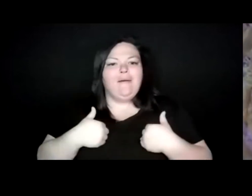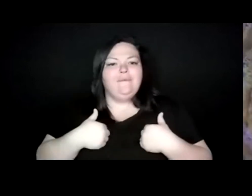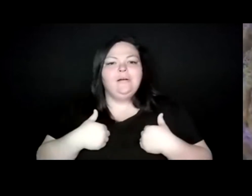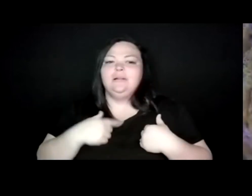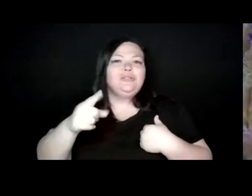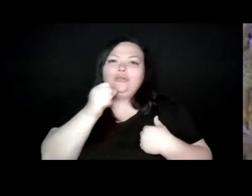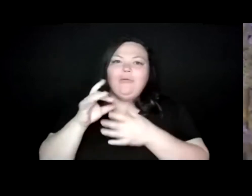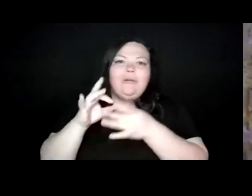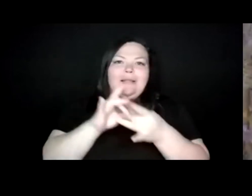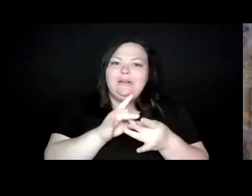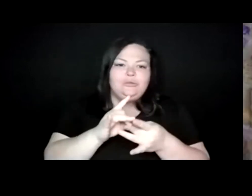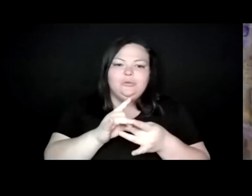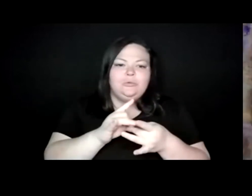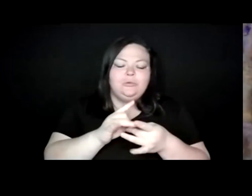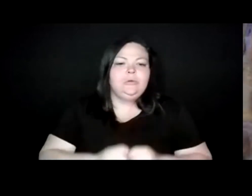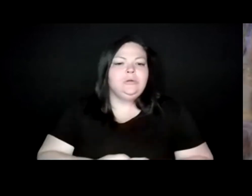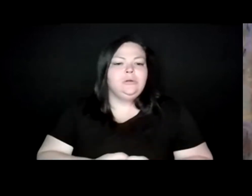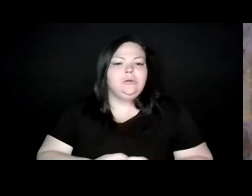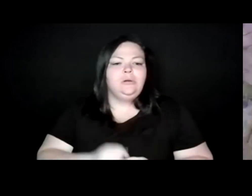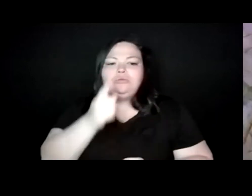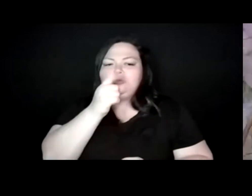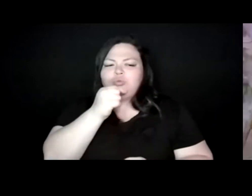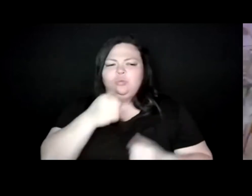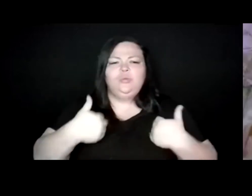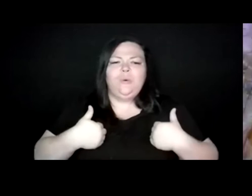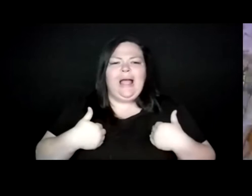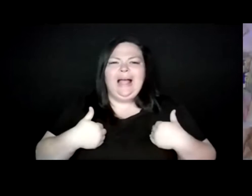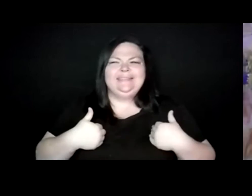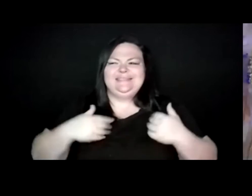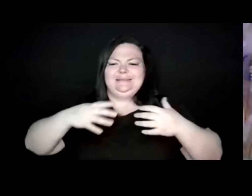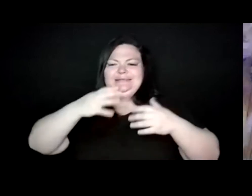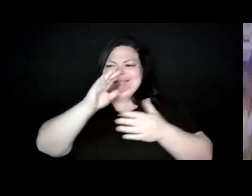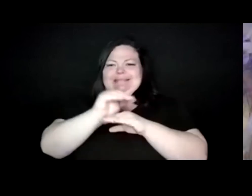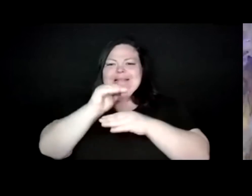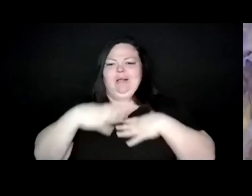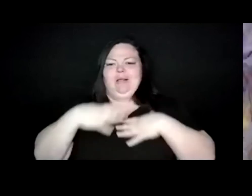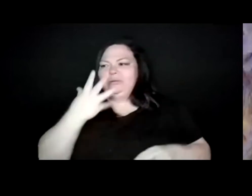to enters the store. who else wears dasters out of the house? you find a way to practice